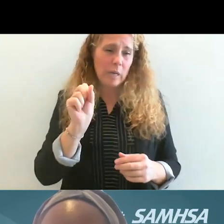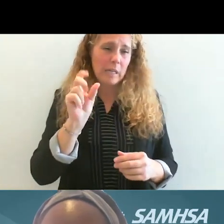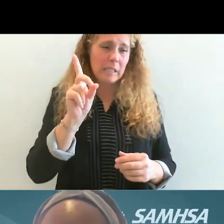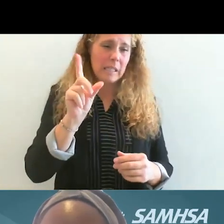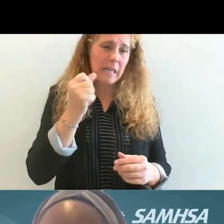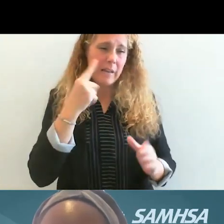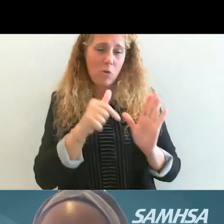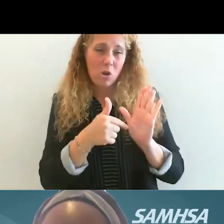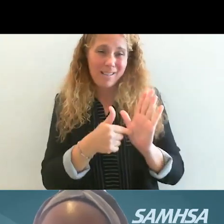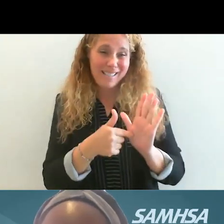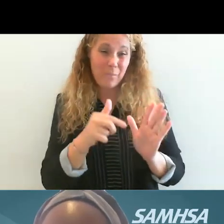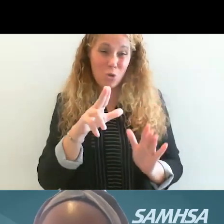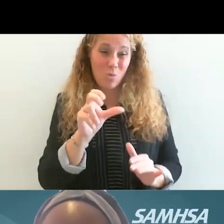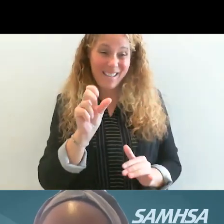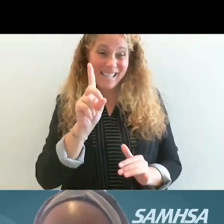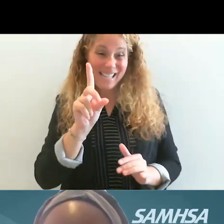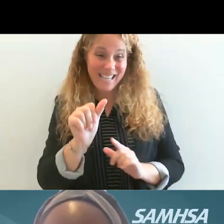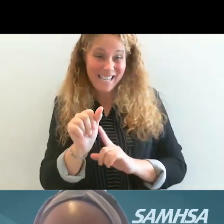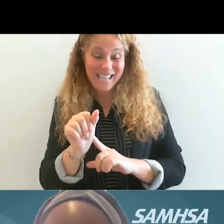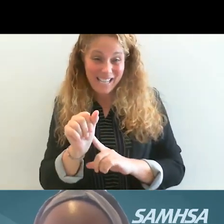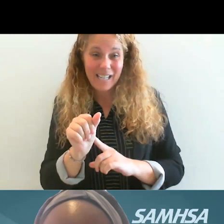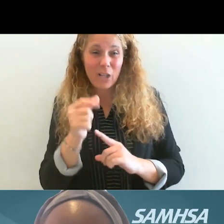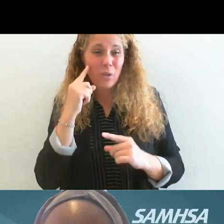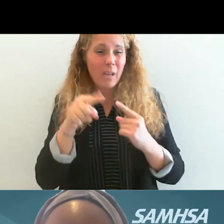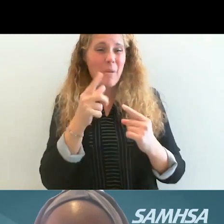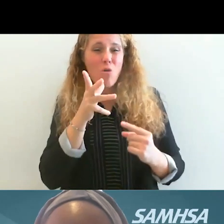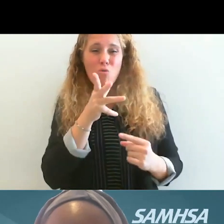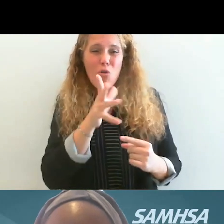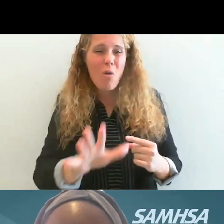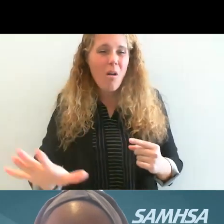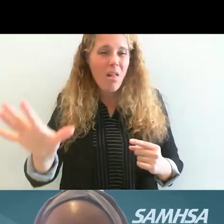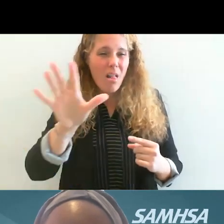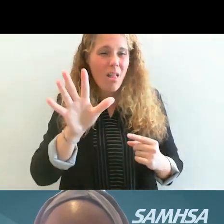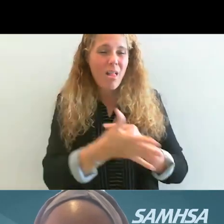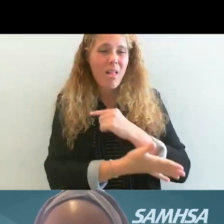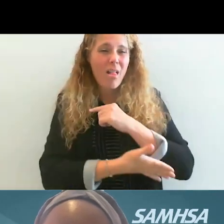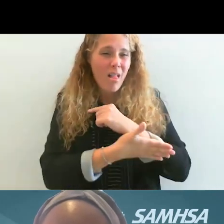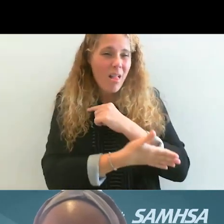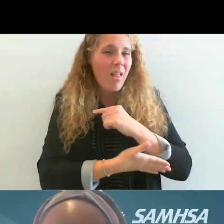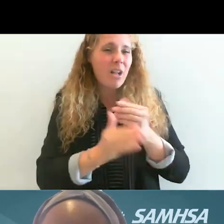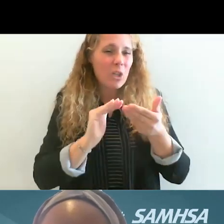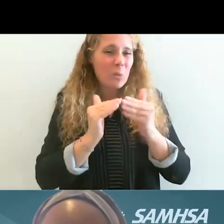I THINK USDA, ESPECIALLY WITH RURAL COMMUNITIES, THAT IS A UNDERUTILIZED RESOURCE.